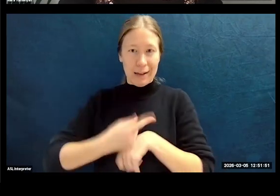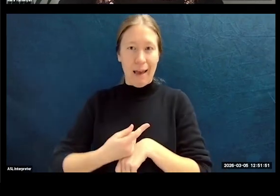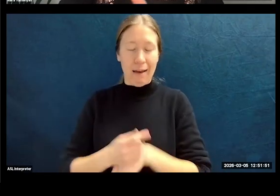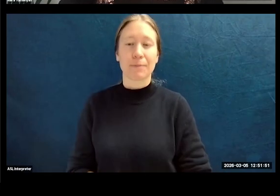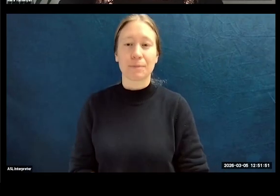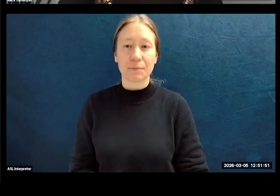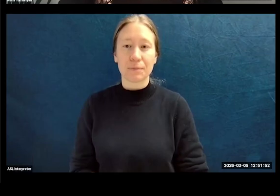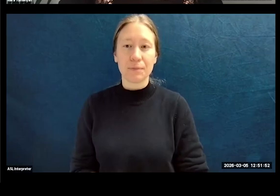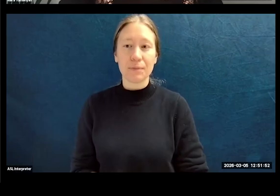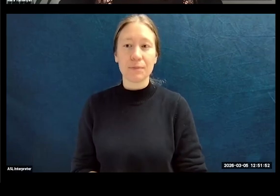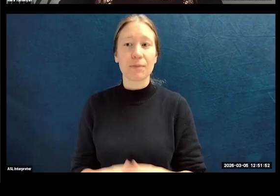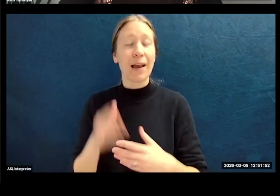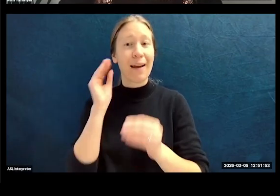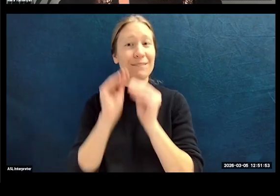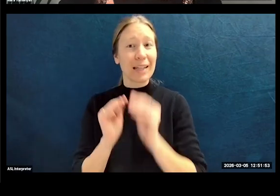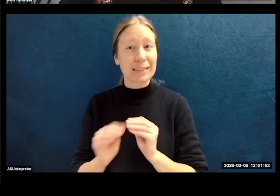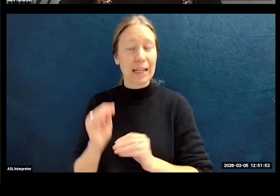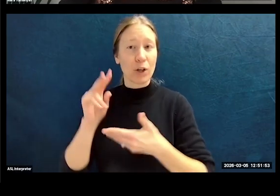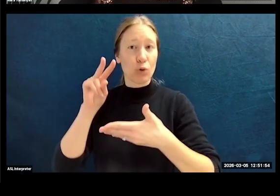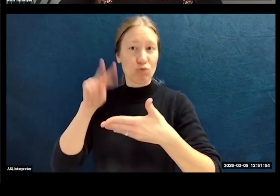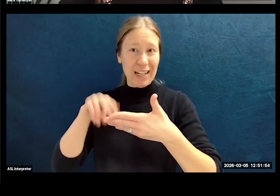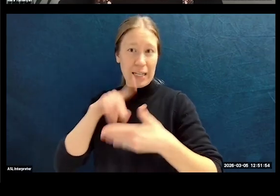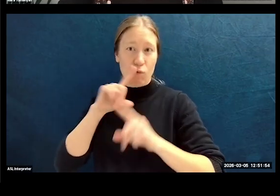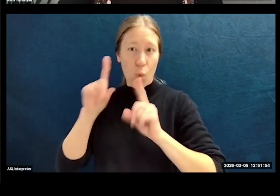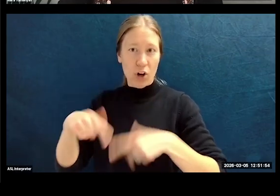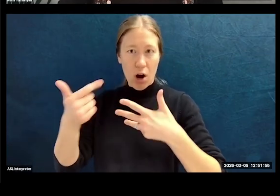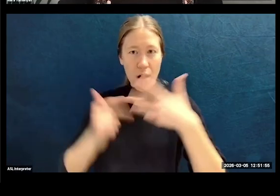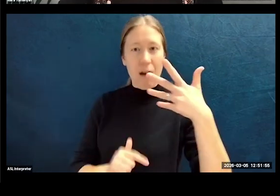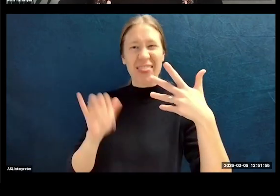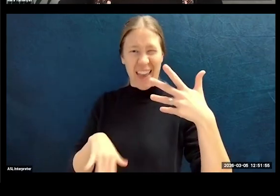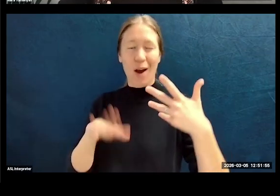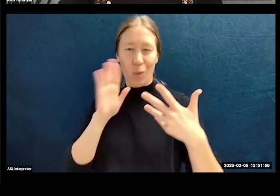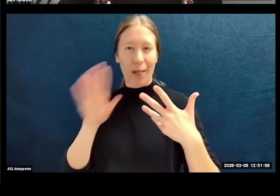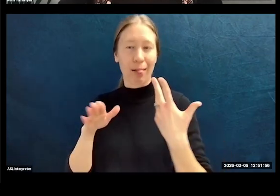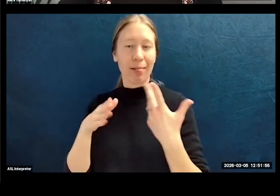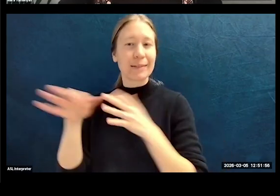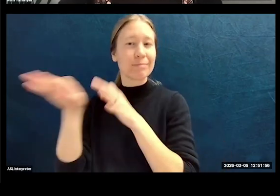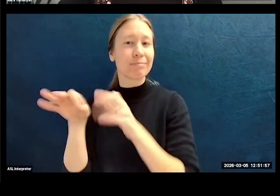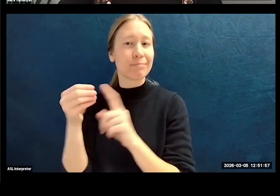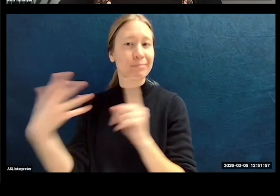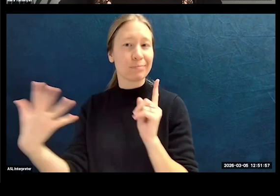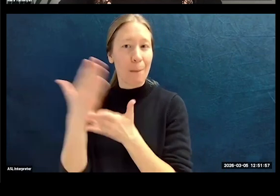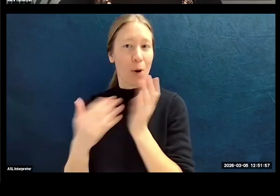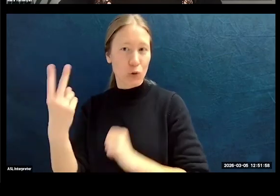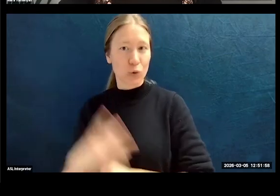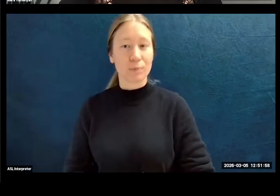and fixing reading order during part two. And finally, there is the Order pane,